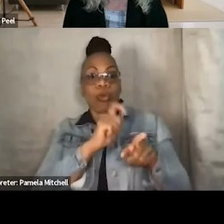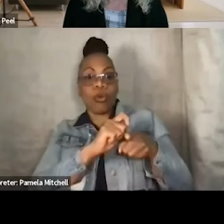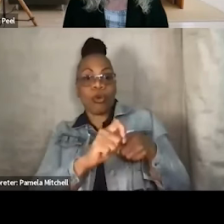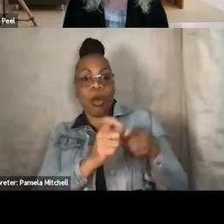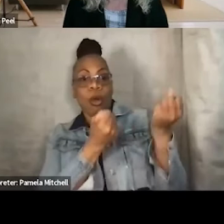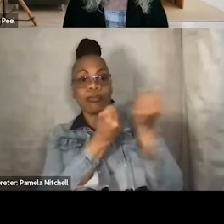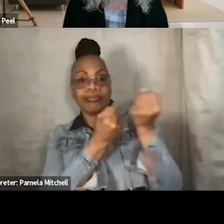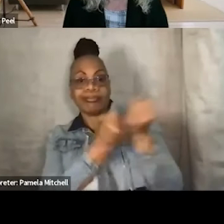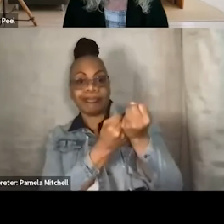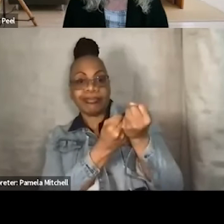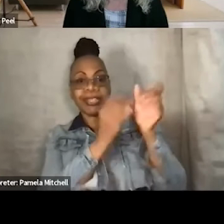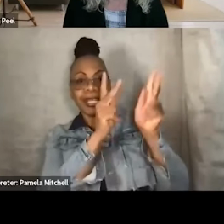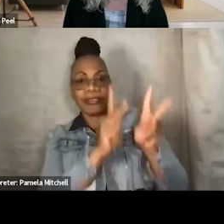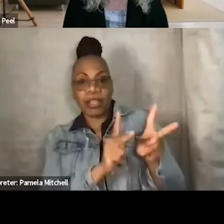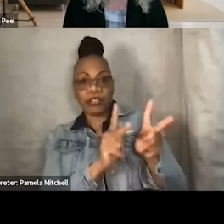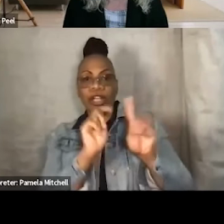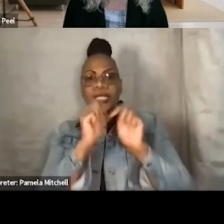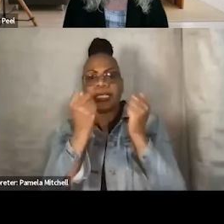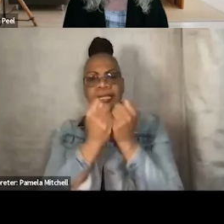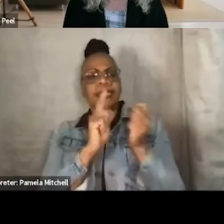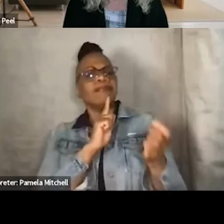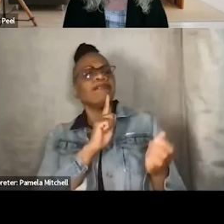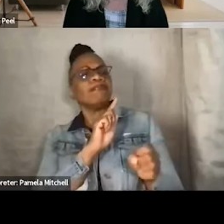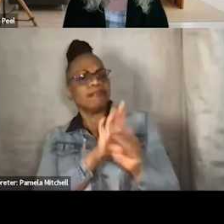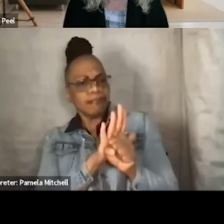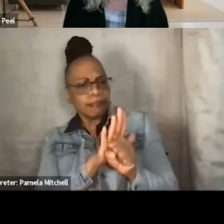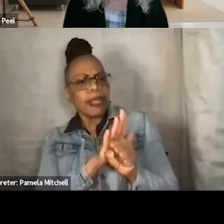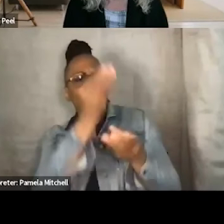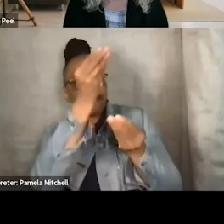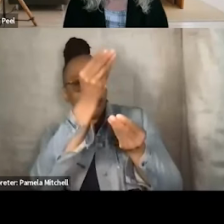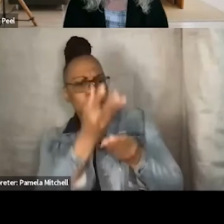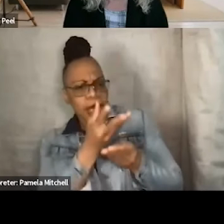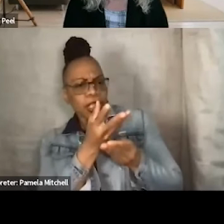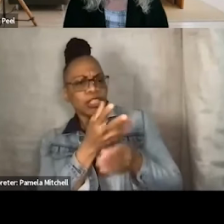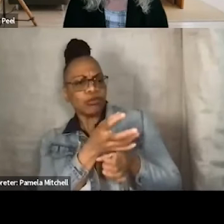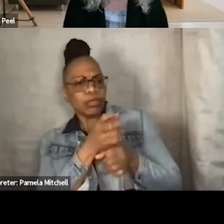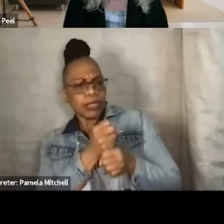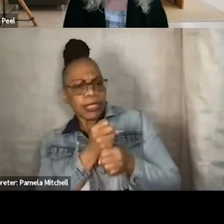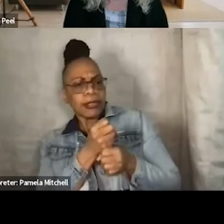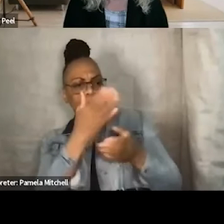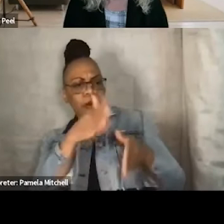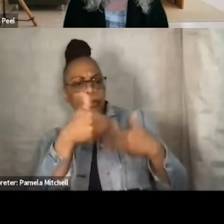The team will first confirm the information they've received and will provide an estimated time of arrival.